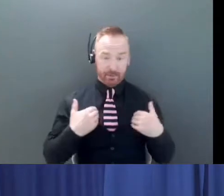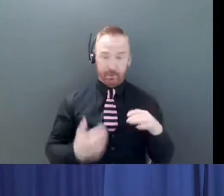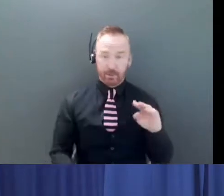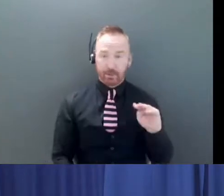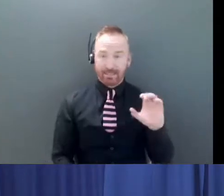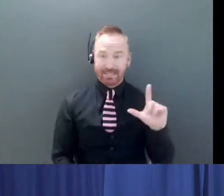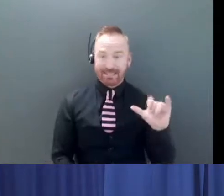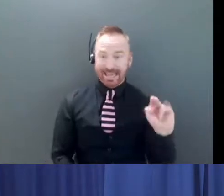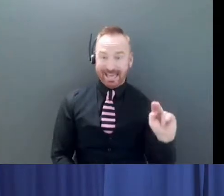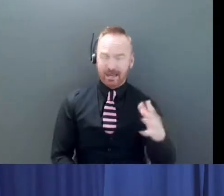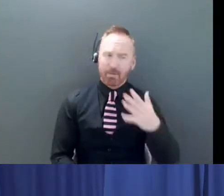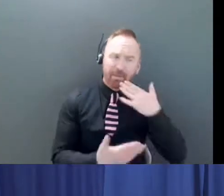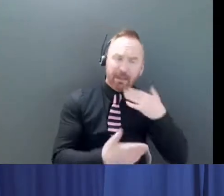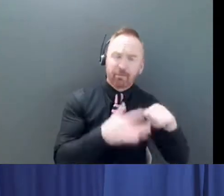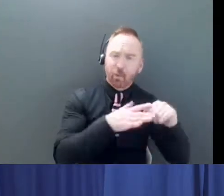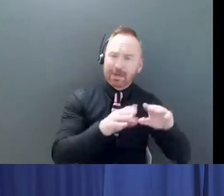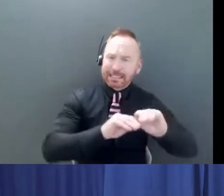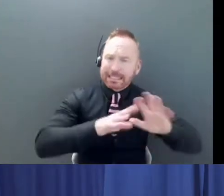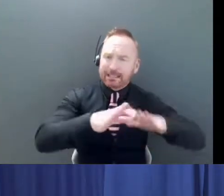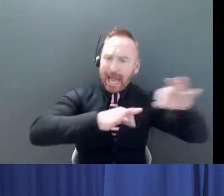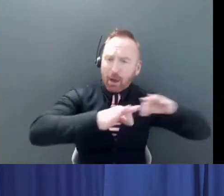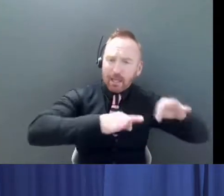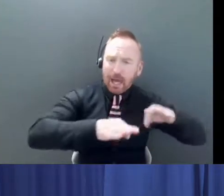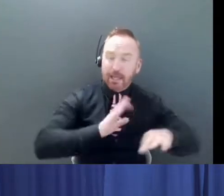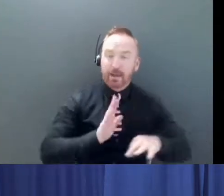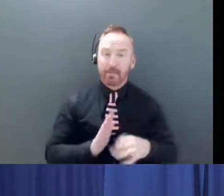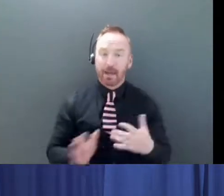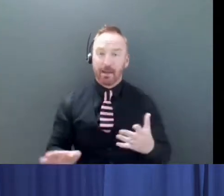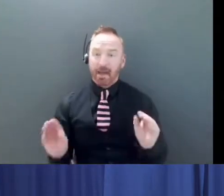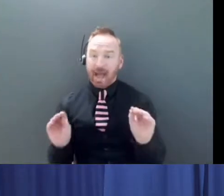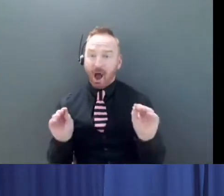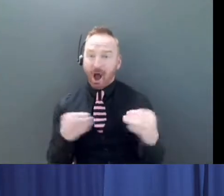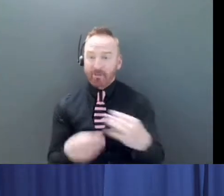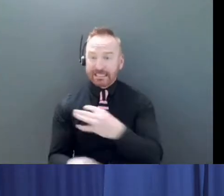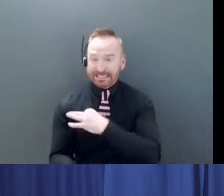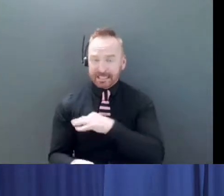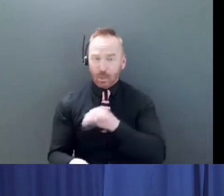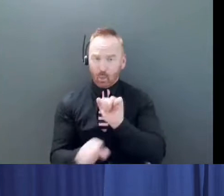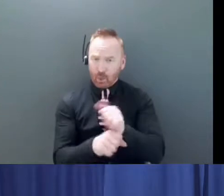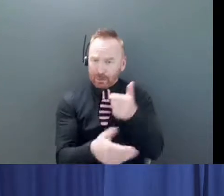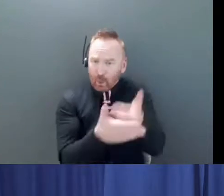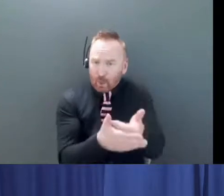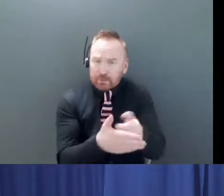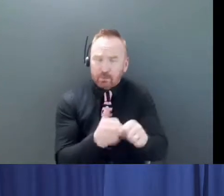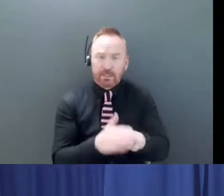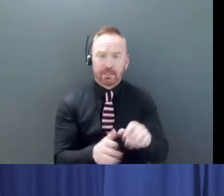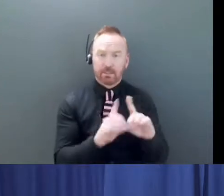with the department of education to ensure that school staff and students and parents are well-prepared.